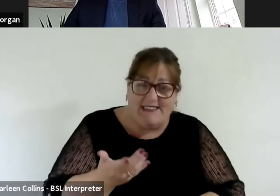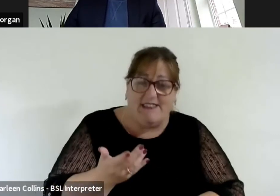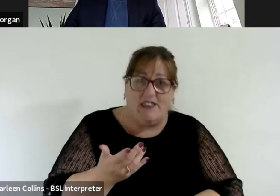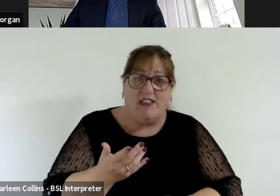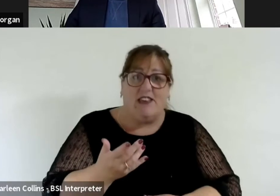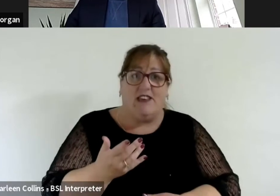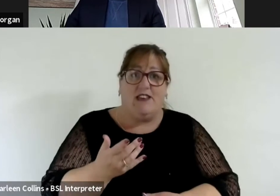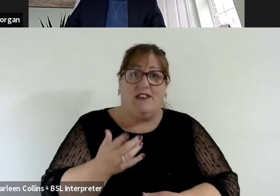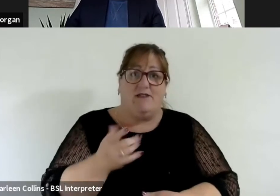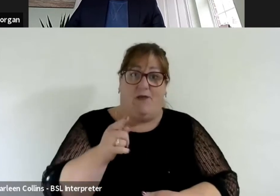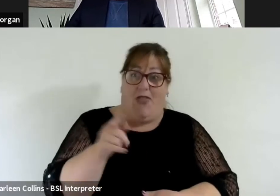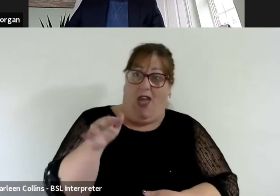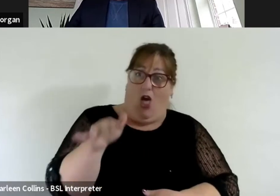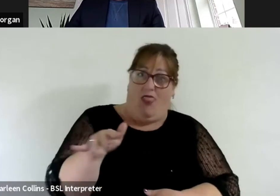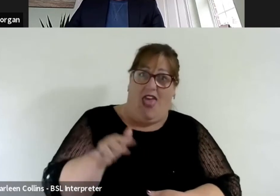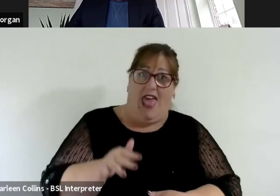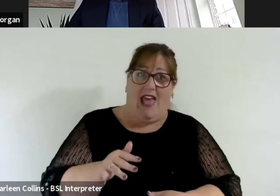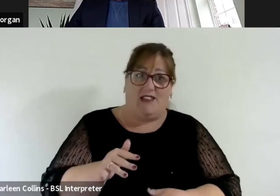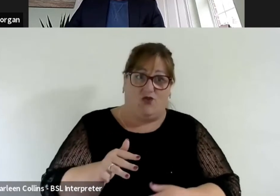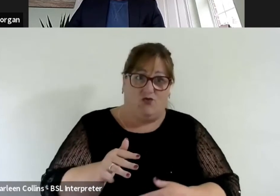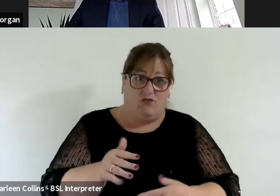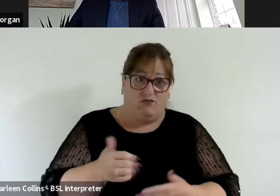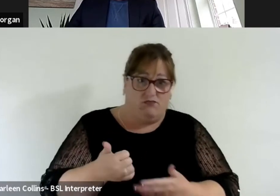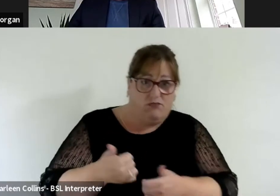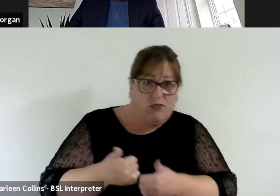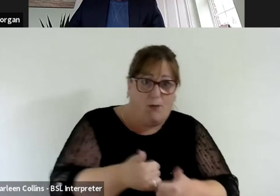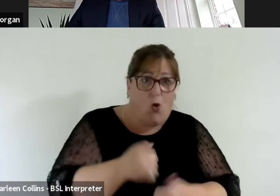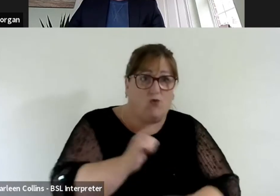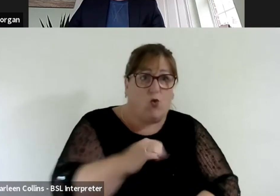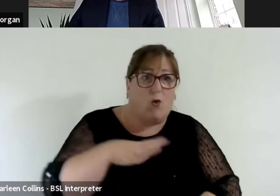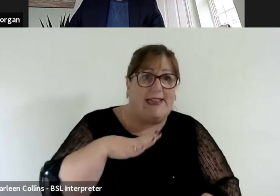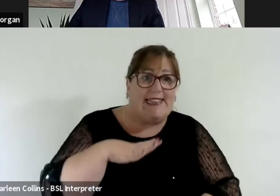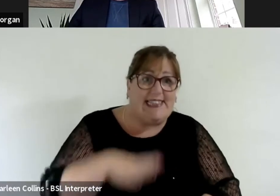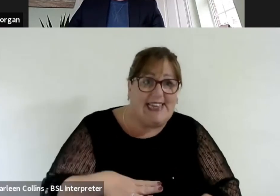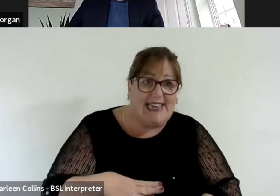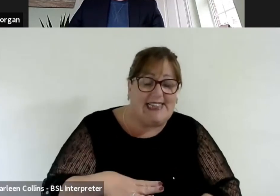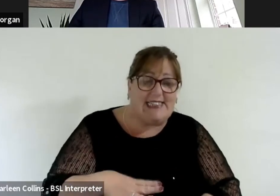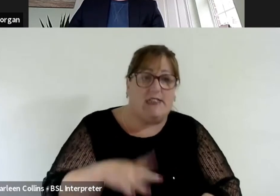because the recruitment team at HMRC really want you to thrive and be at your best right throughout their hiring process, right Morgan?